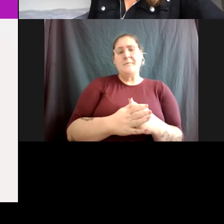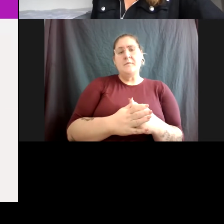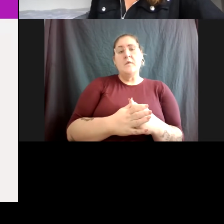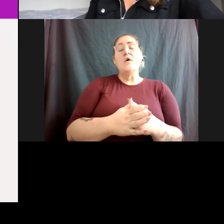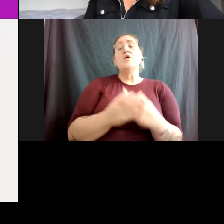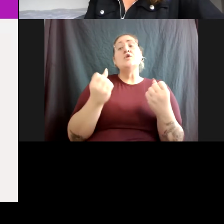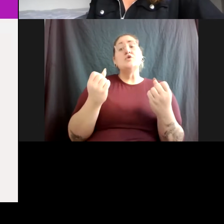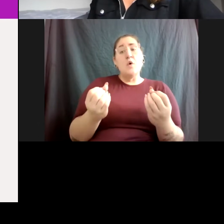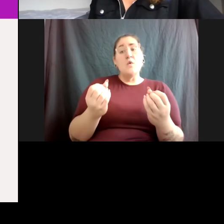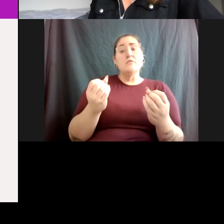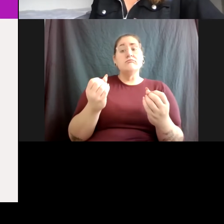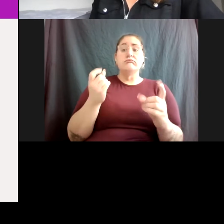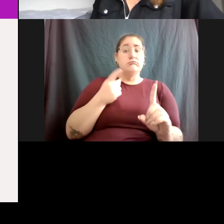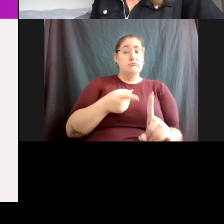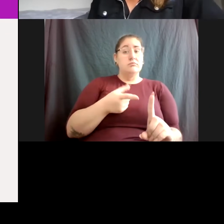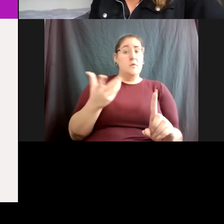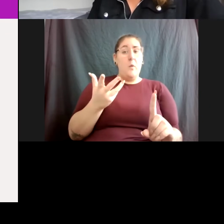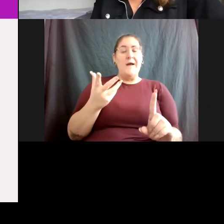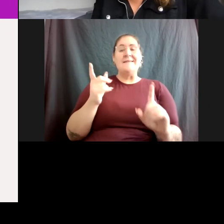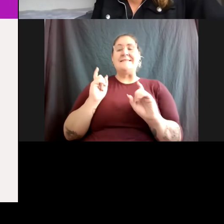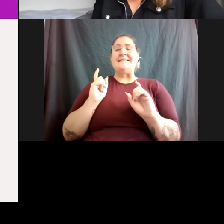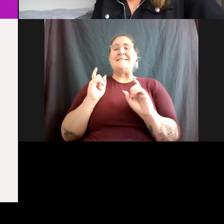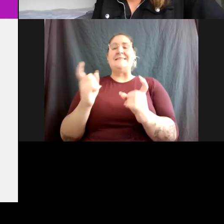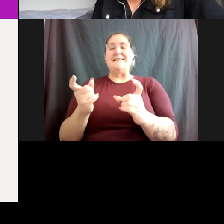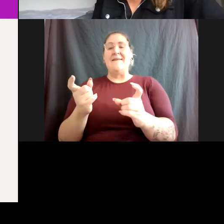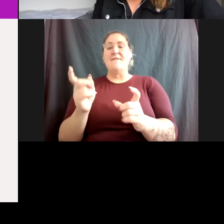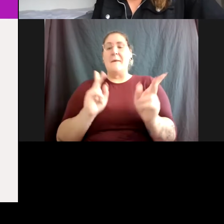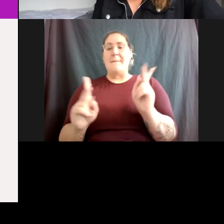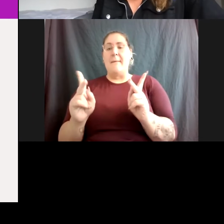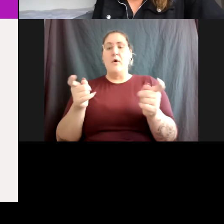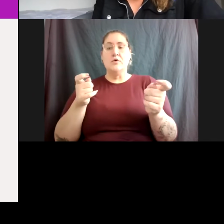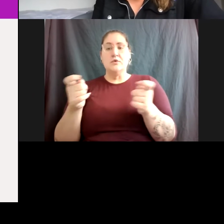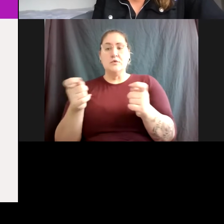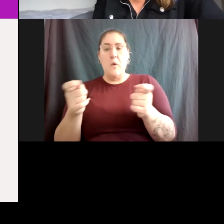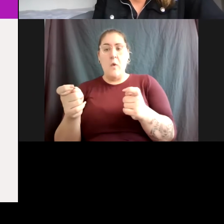people are in control. People should be able to access and interact with content in